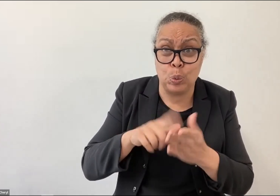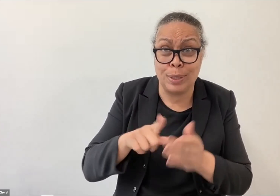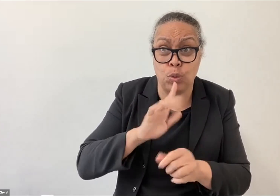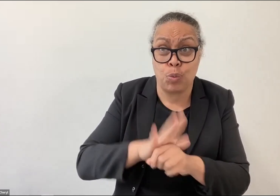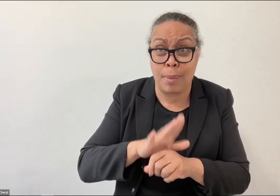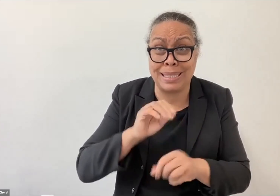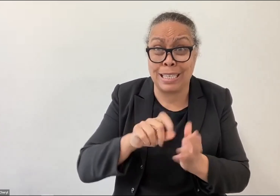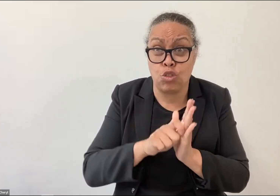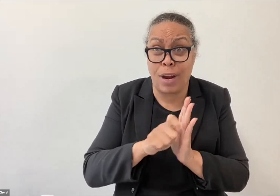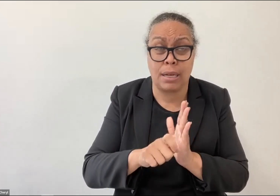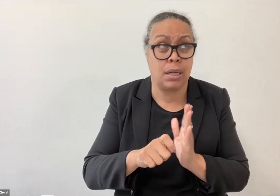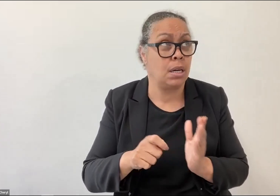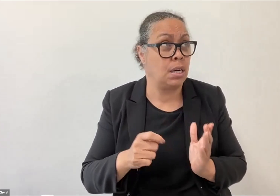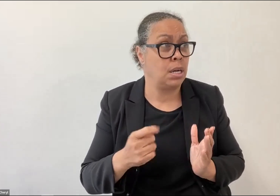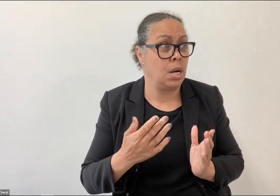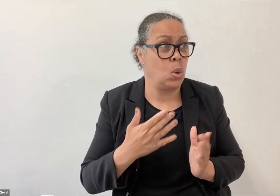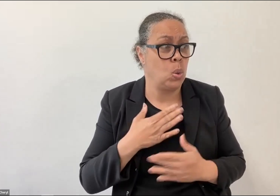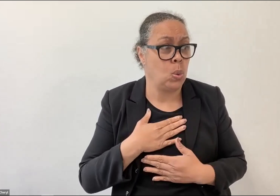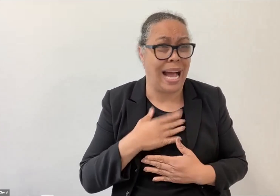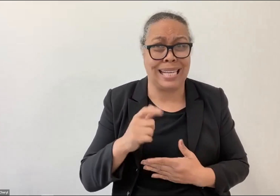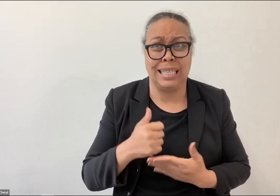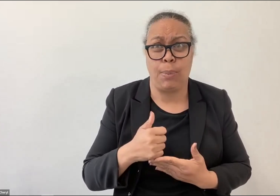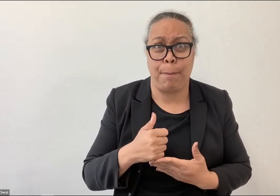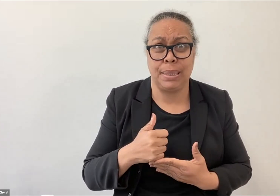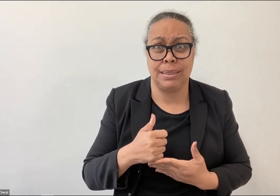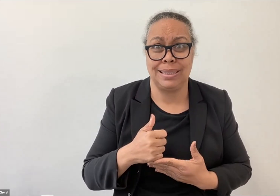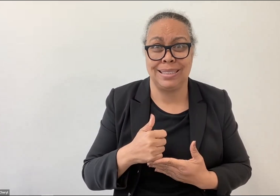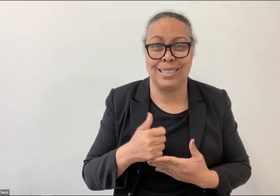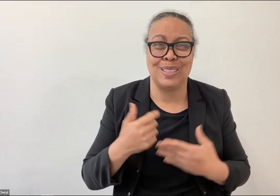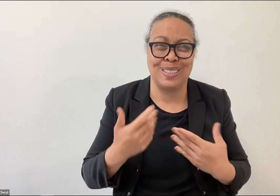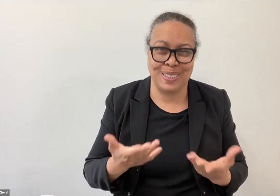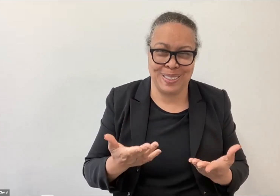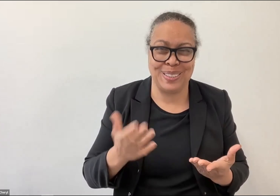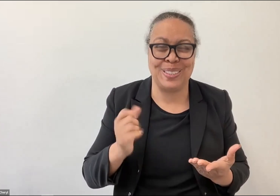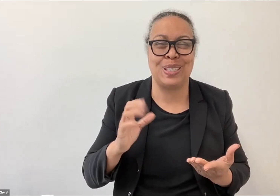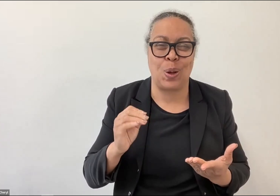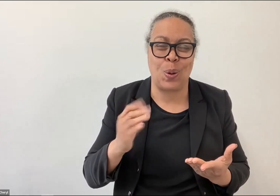And then I then I say, Oh, dear, I need help, and so I.